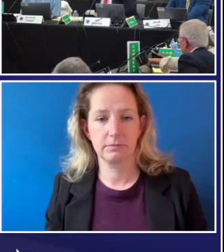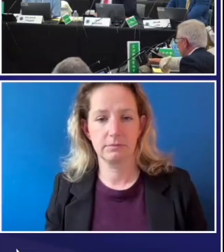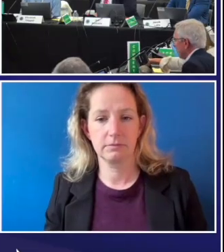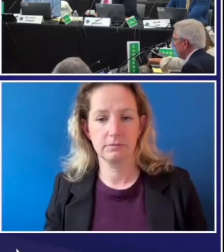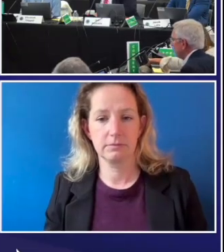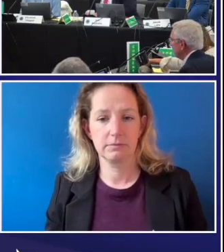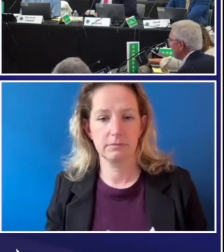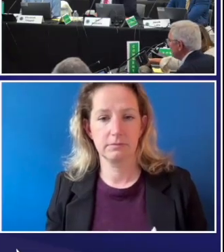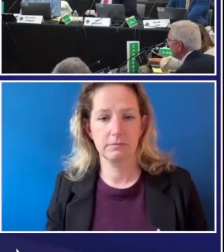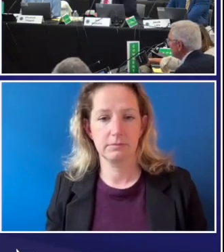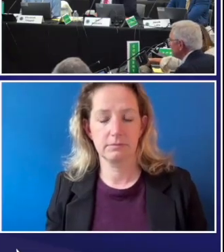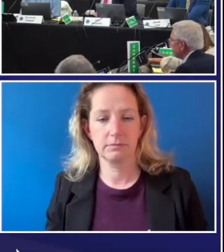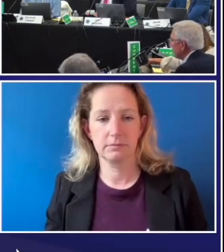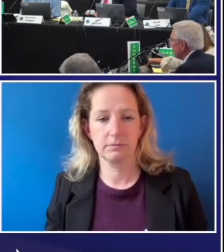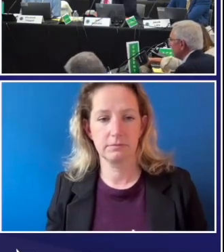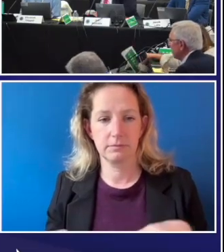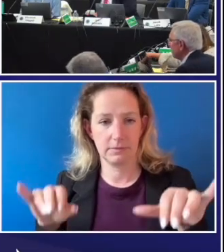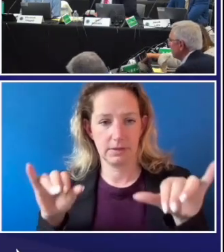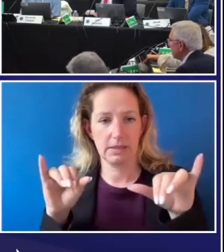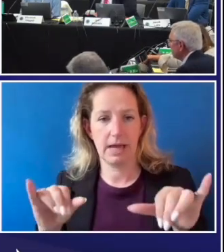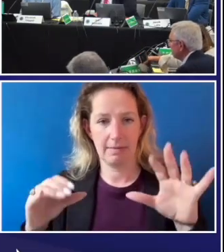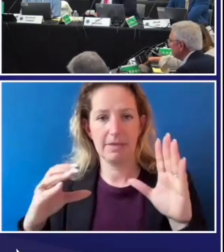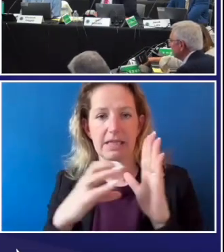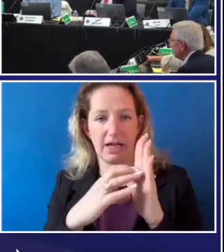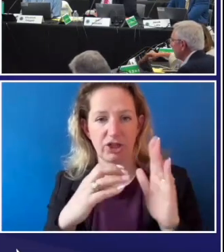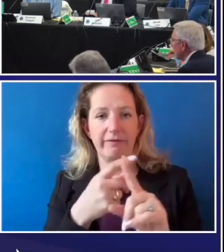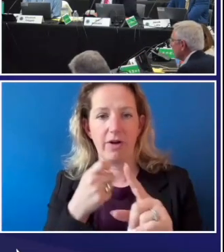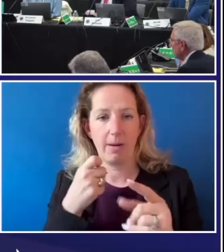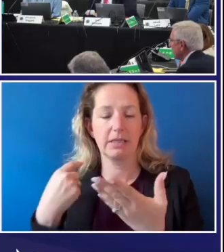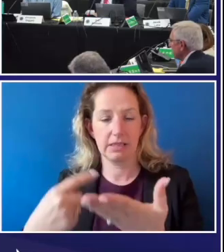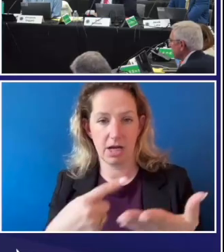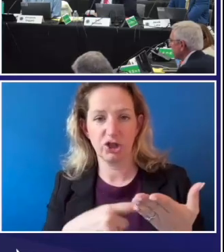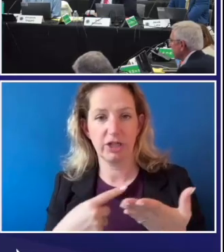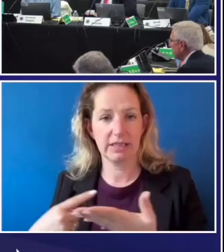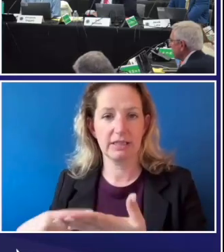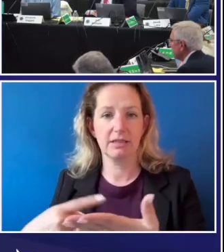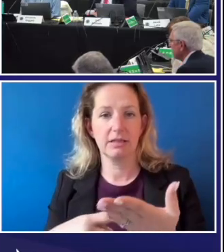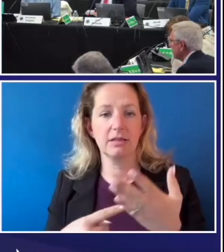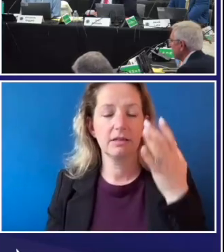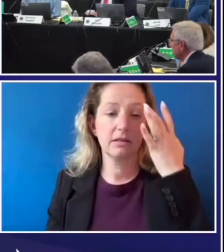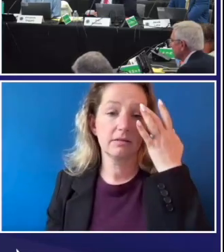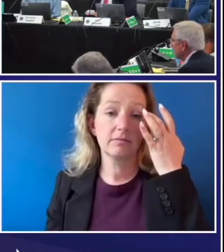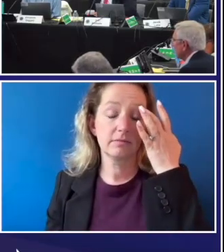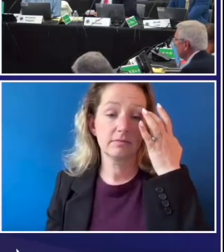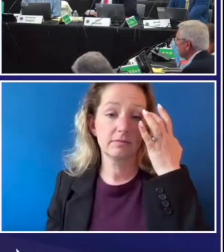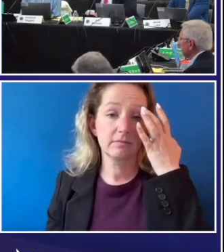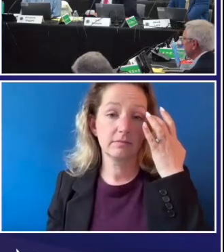Same, same section from the discussions. Um, I think we, we, we believe it's, it's clarification.